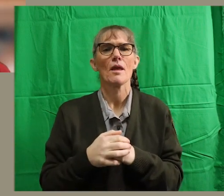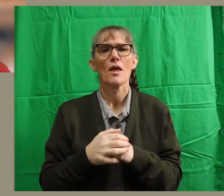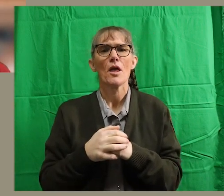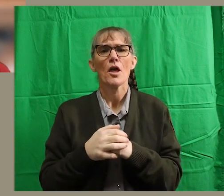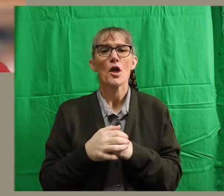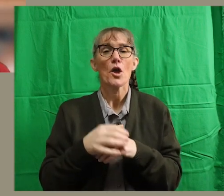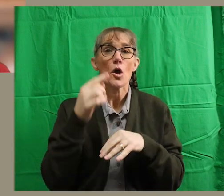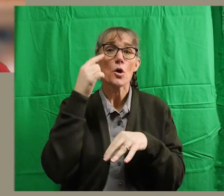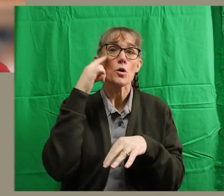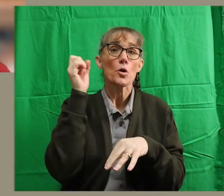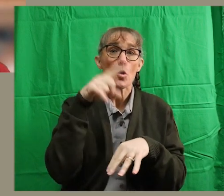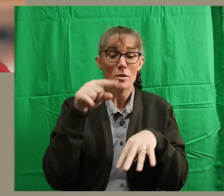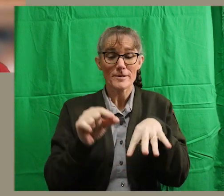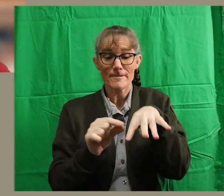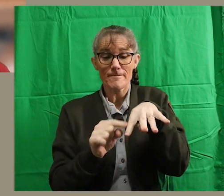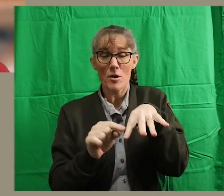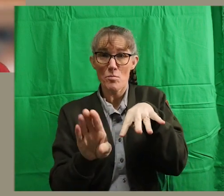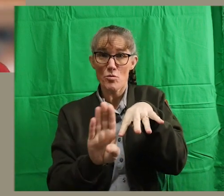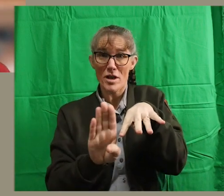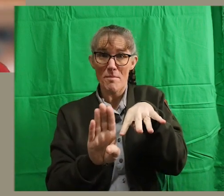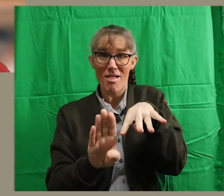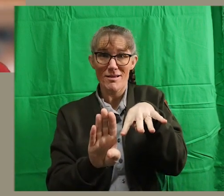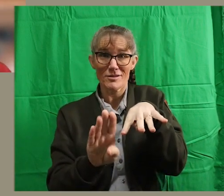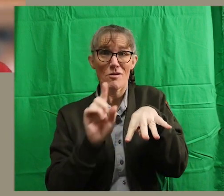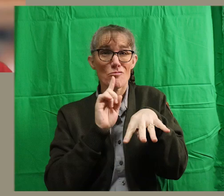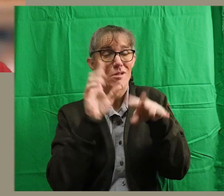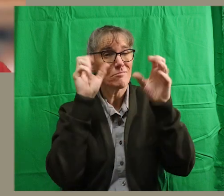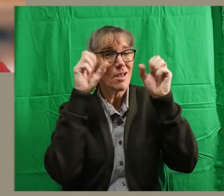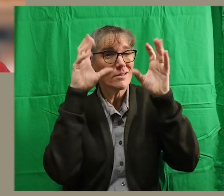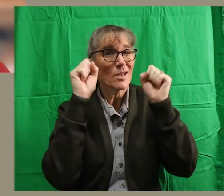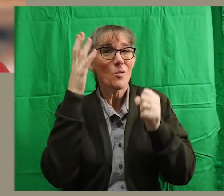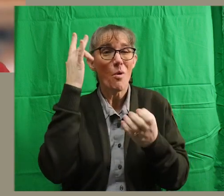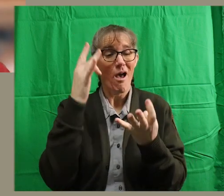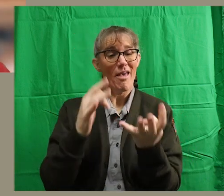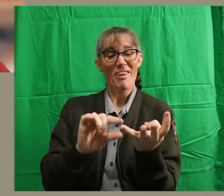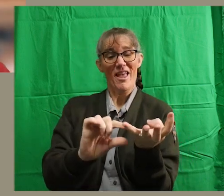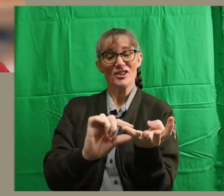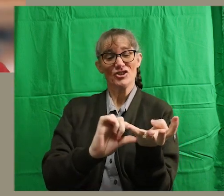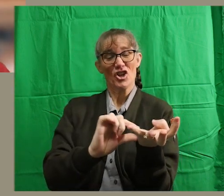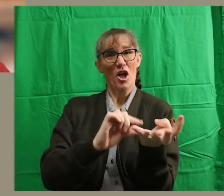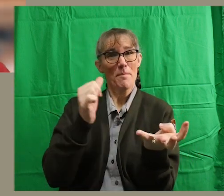notice that Blickomylus is particularly striking with almost the entire back end of the lower jaw